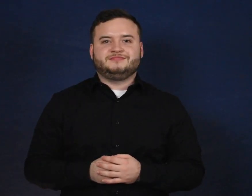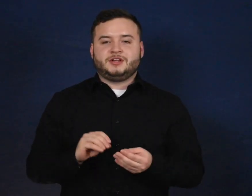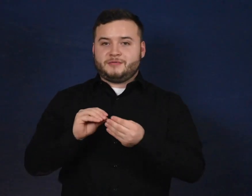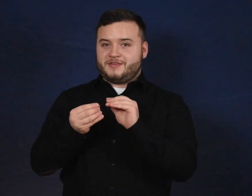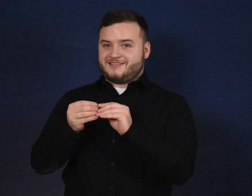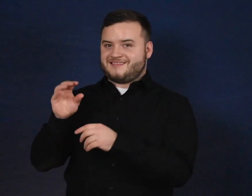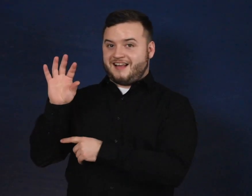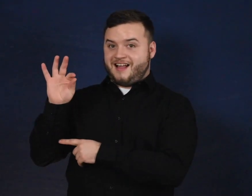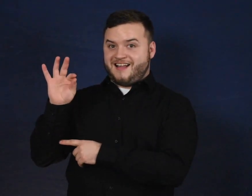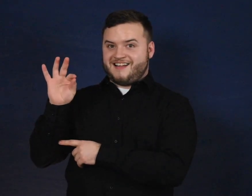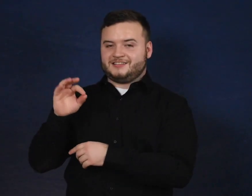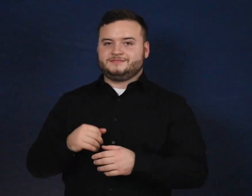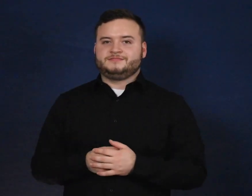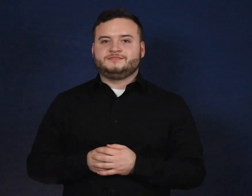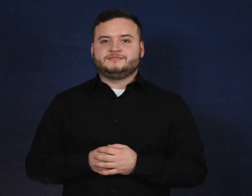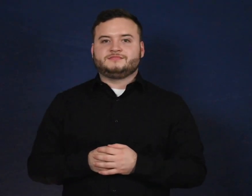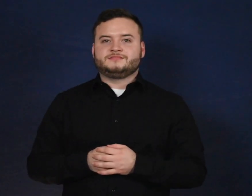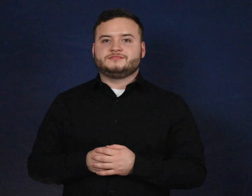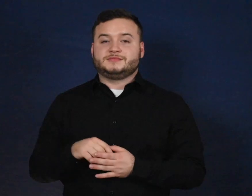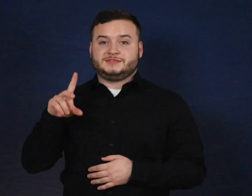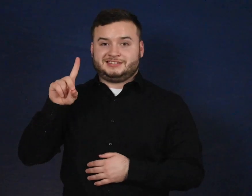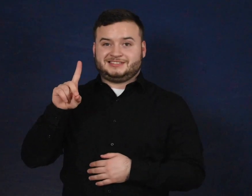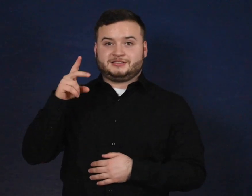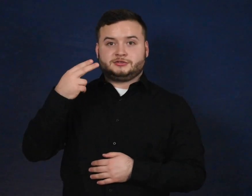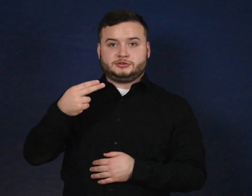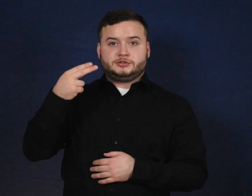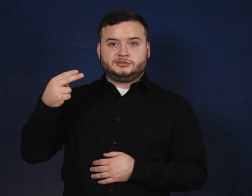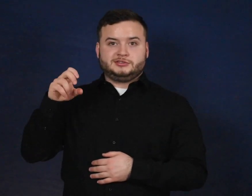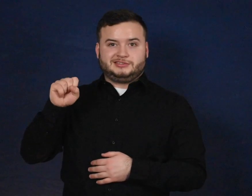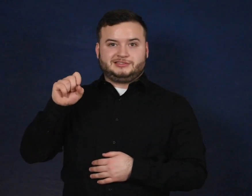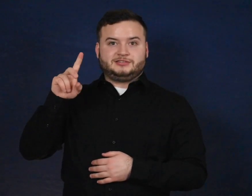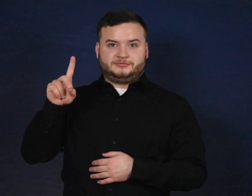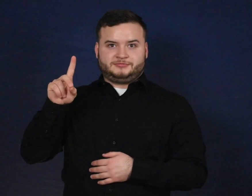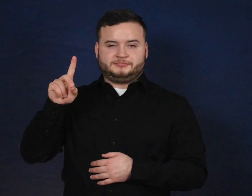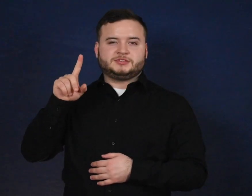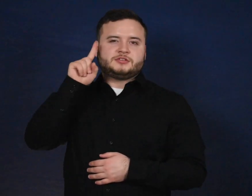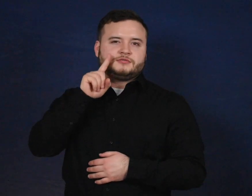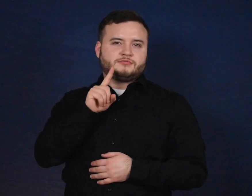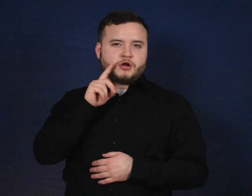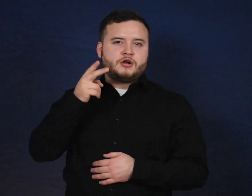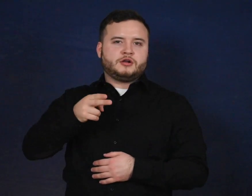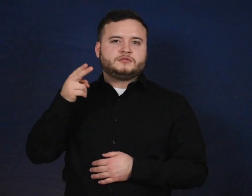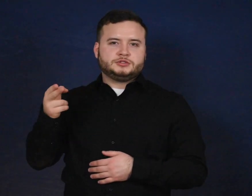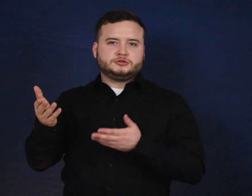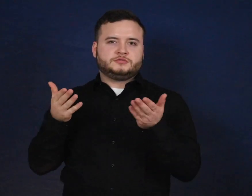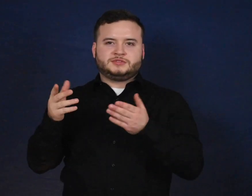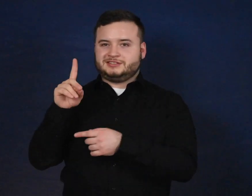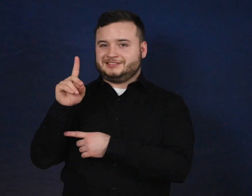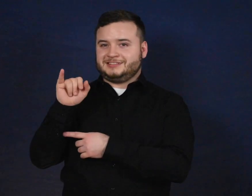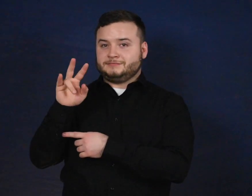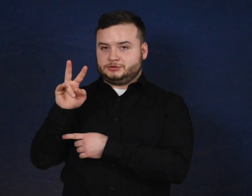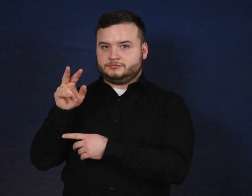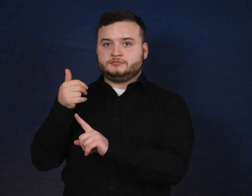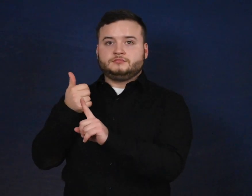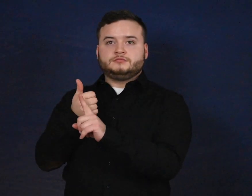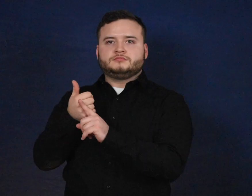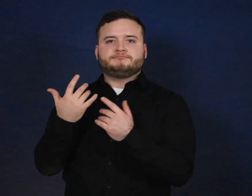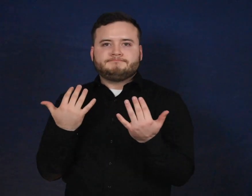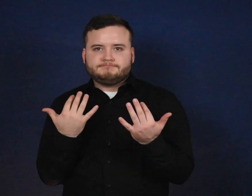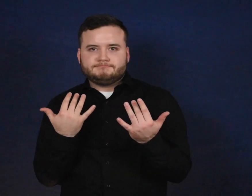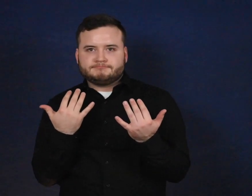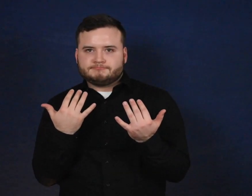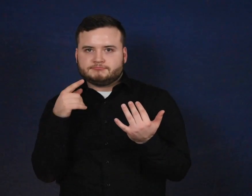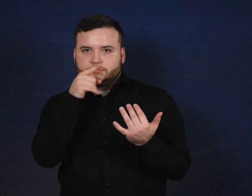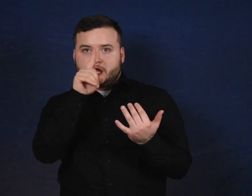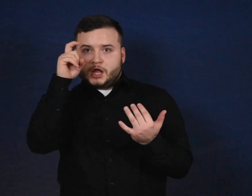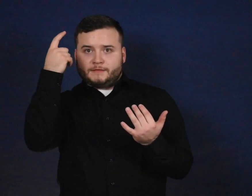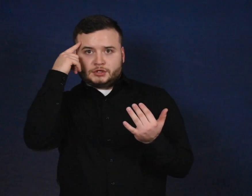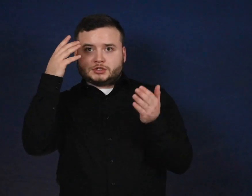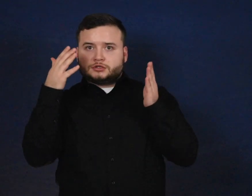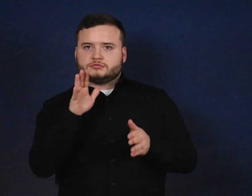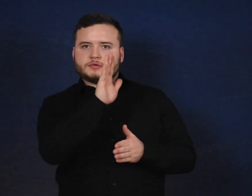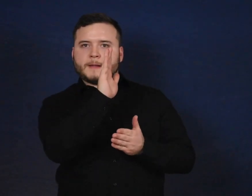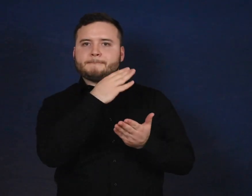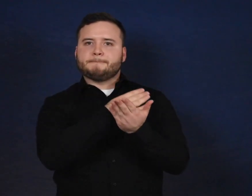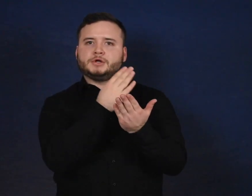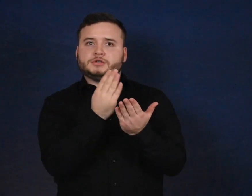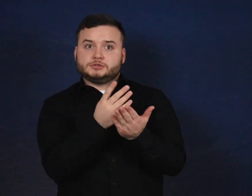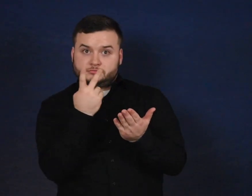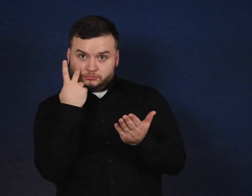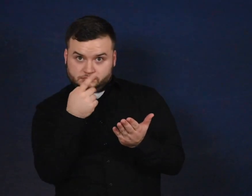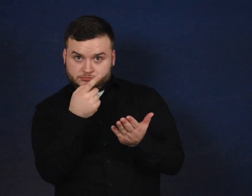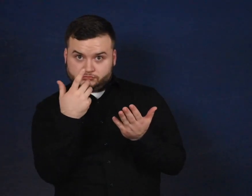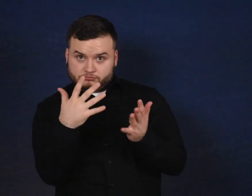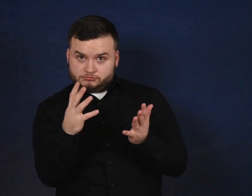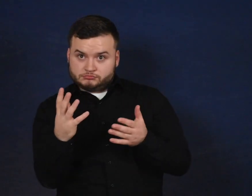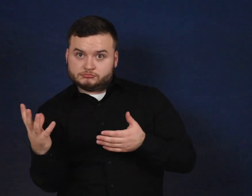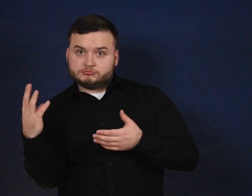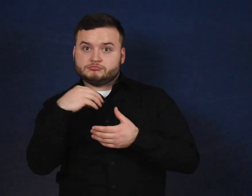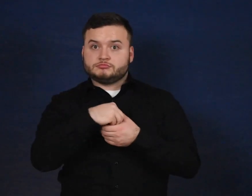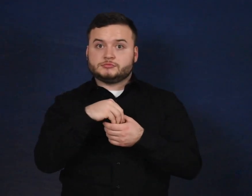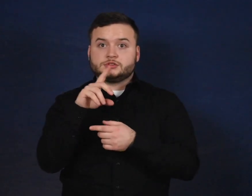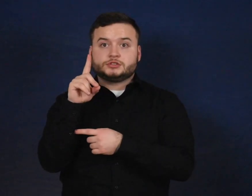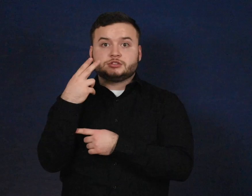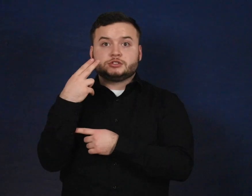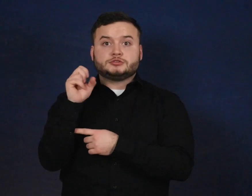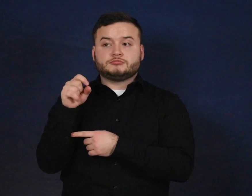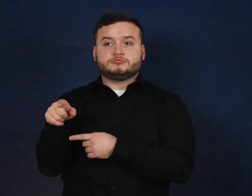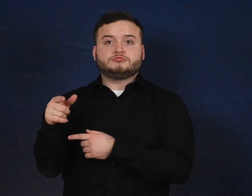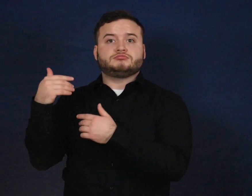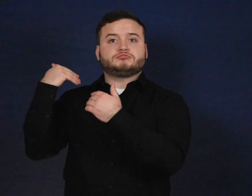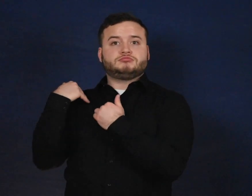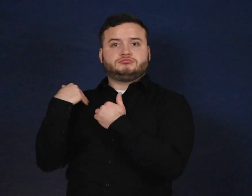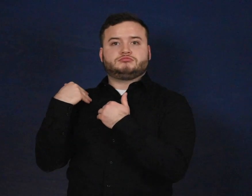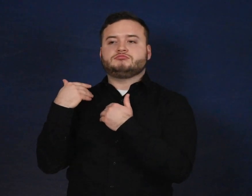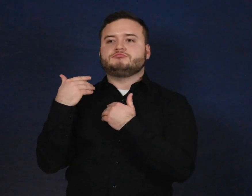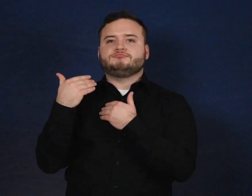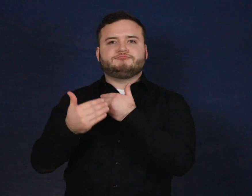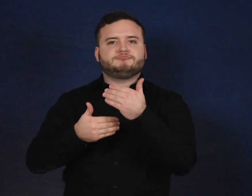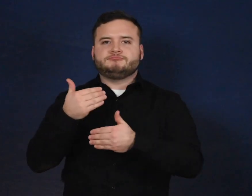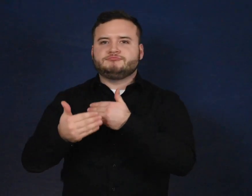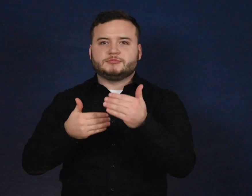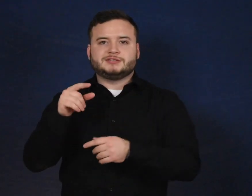9. DHHSD is waiting for the governor’s budget to find out if DHS will lead modernization